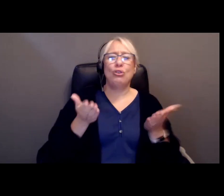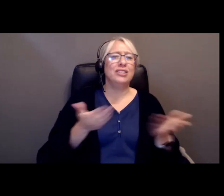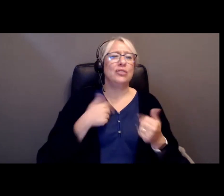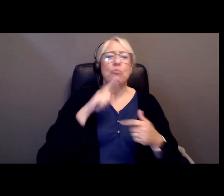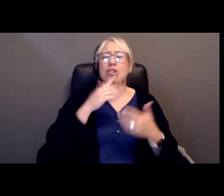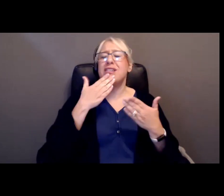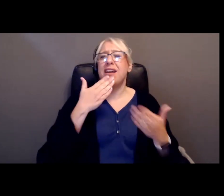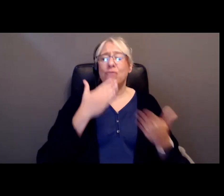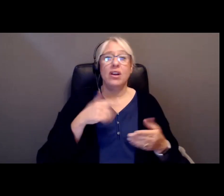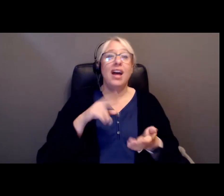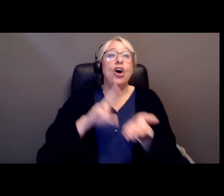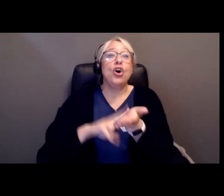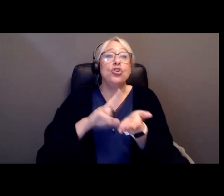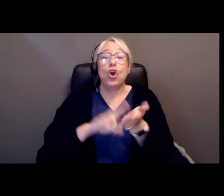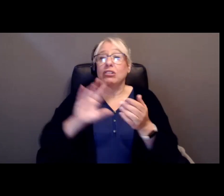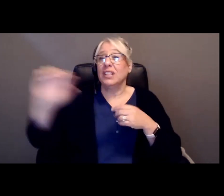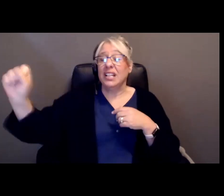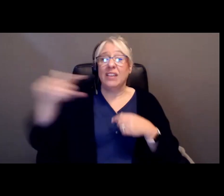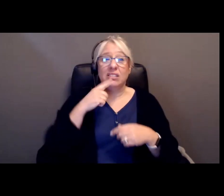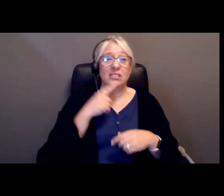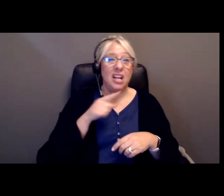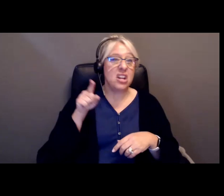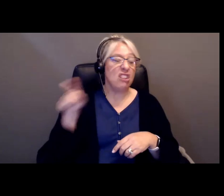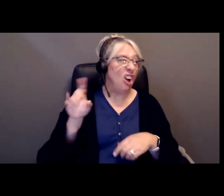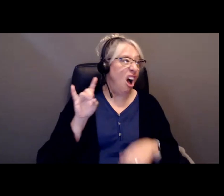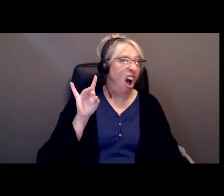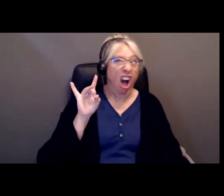Then the nurse who was in the room, left the room, he said, “She is a nightmare. Everyone is afraid